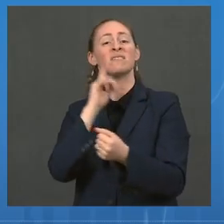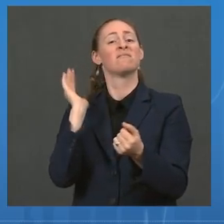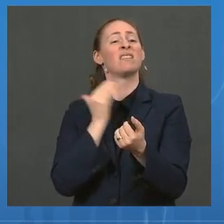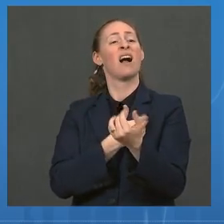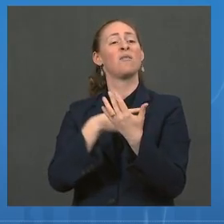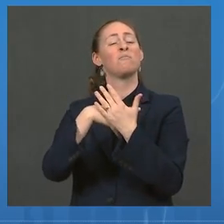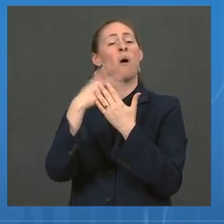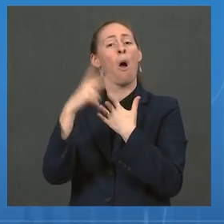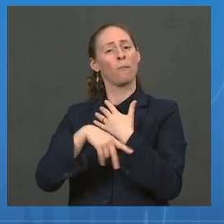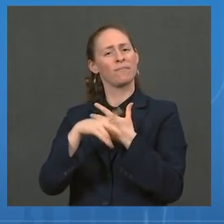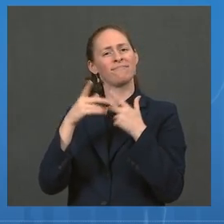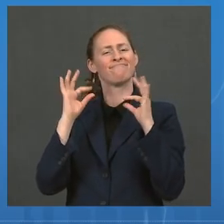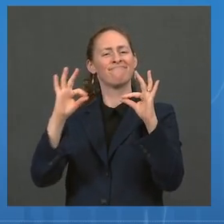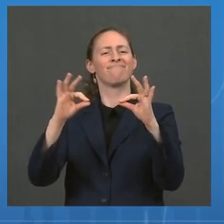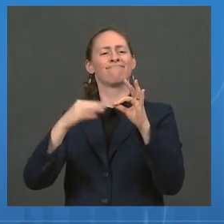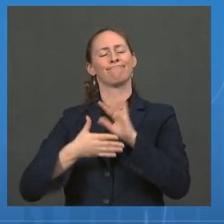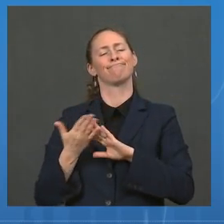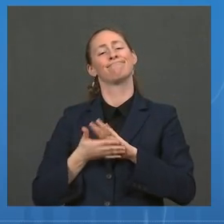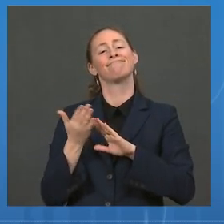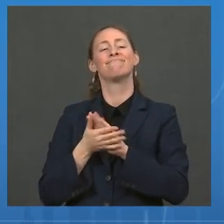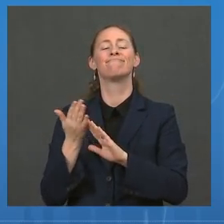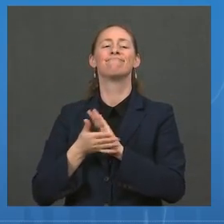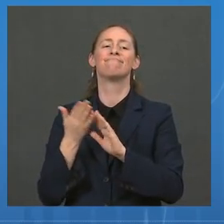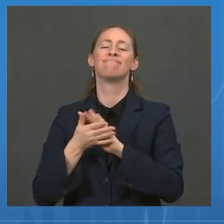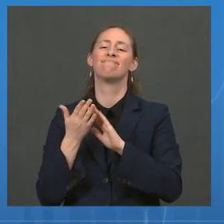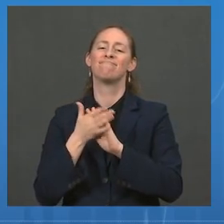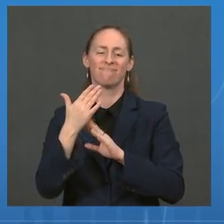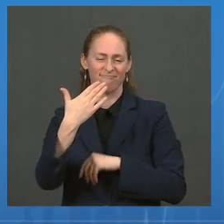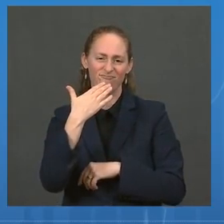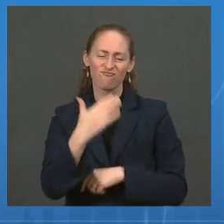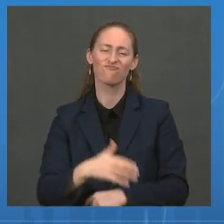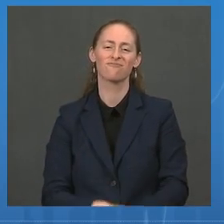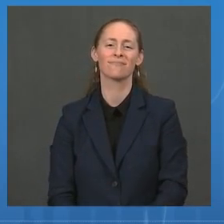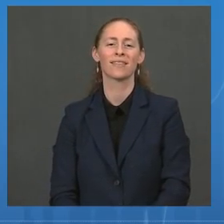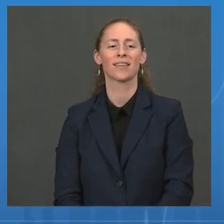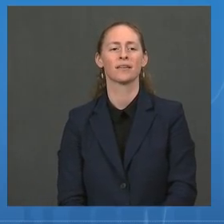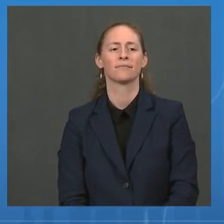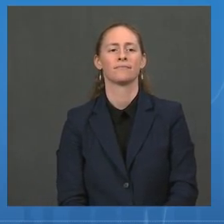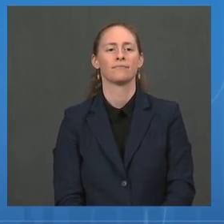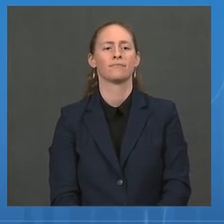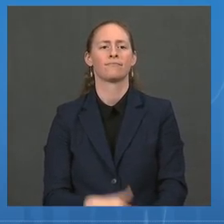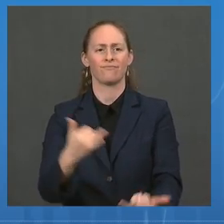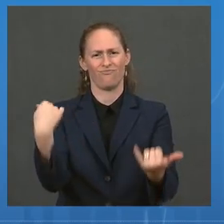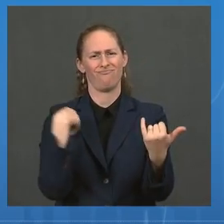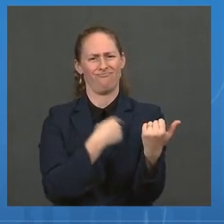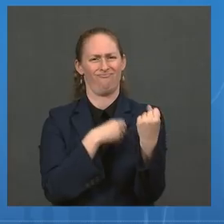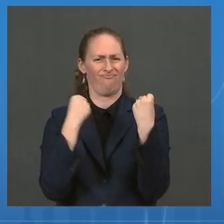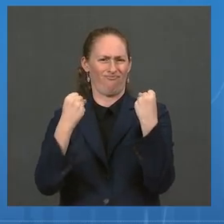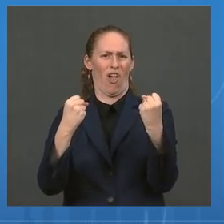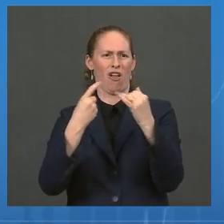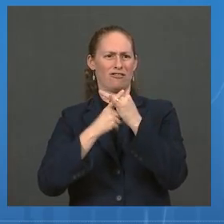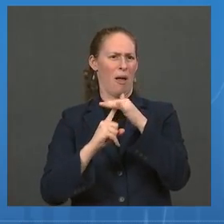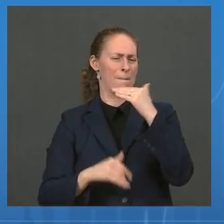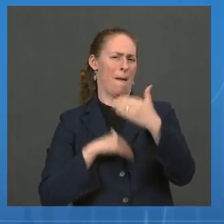but it's also accelerating. And we're building on our strong start to get millions of eligible Americans their booster shot.